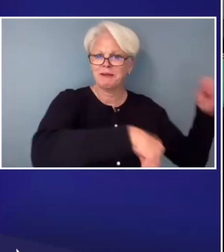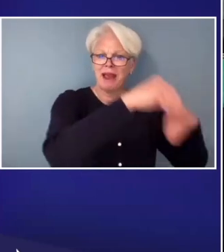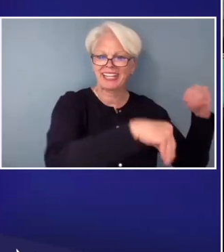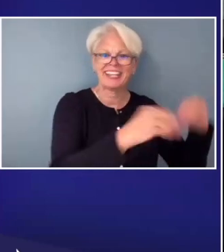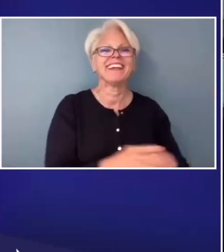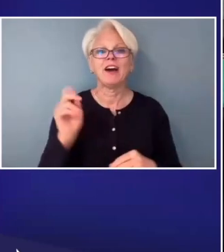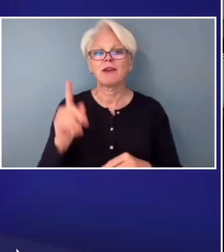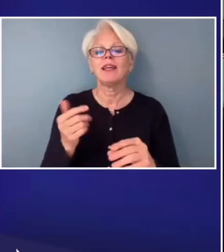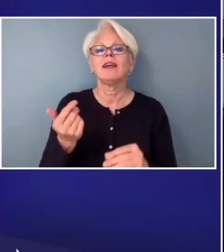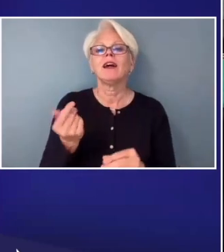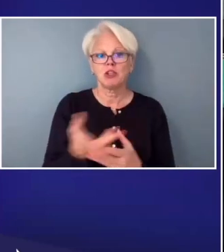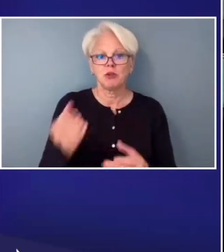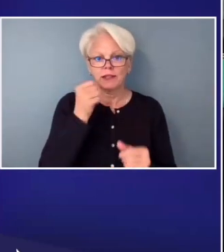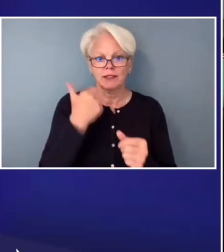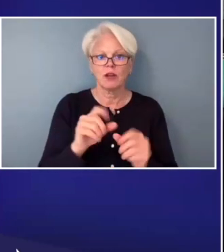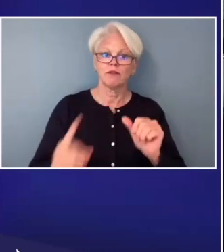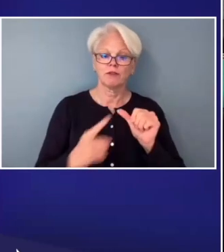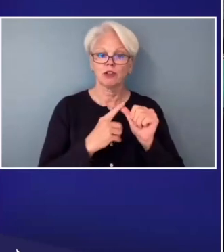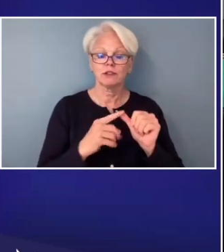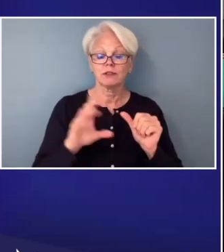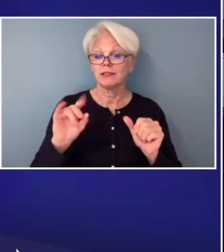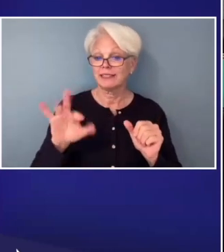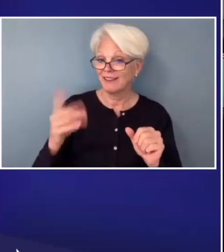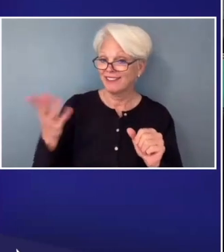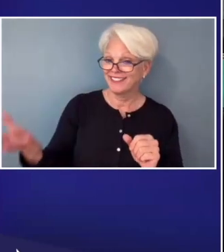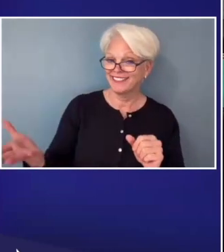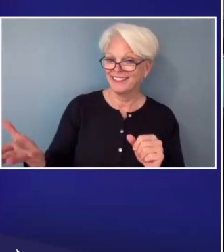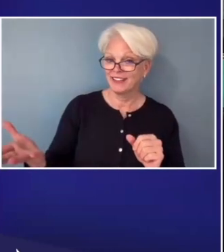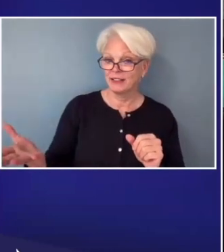But first, Dave, you have. Oh, very, very briefly.